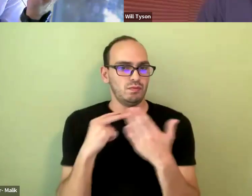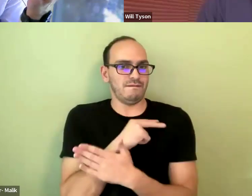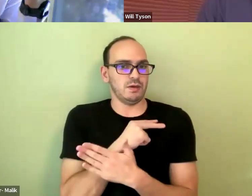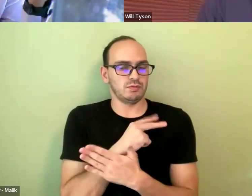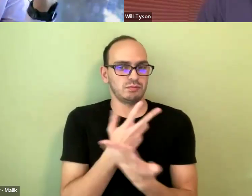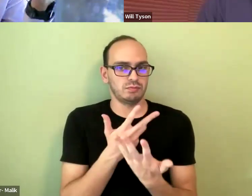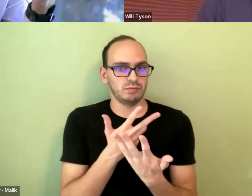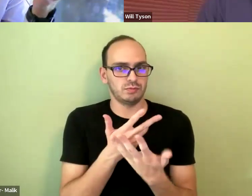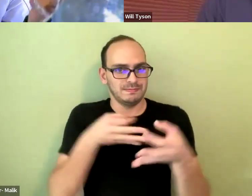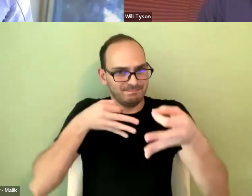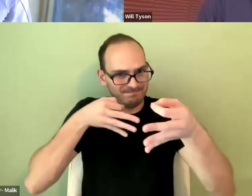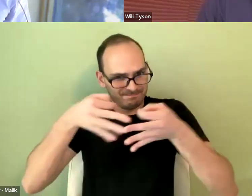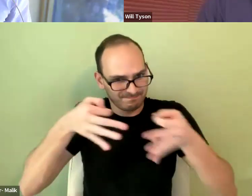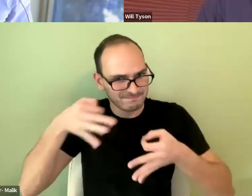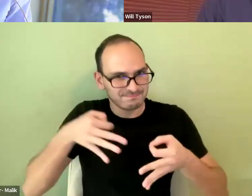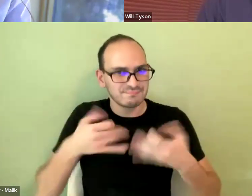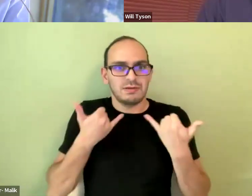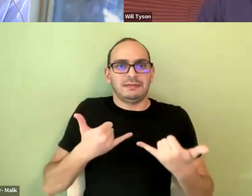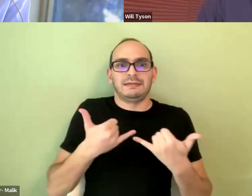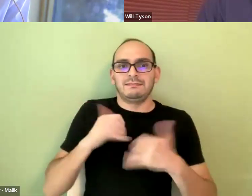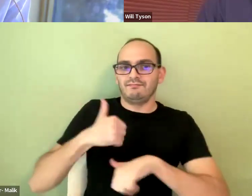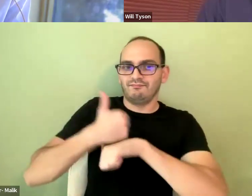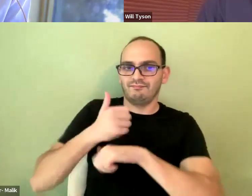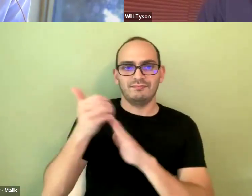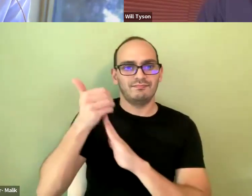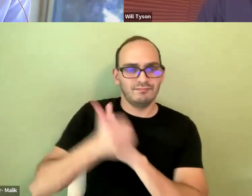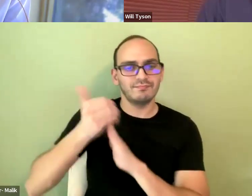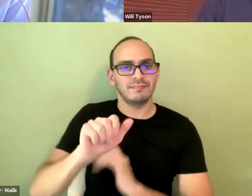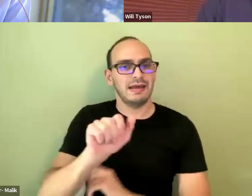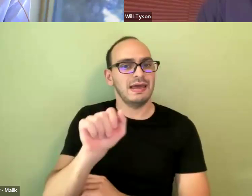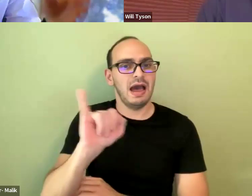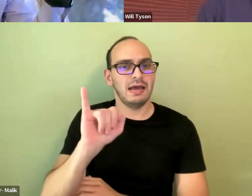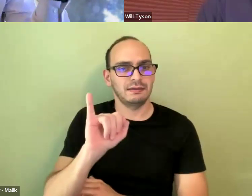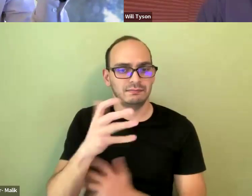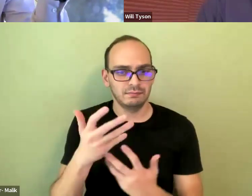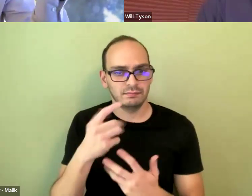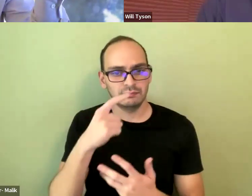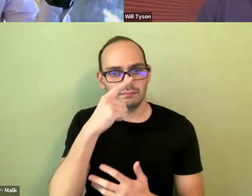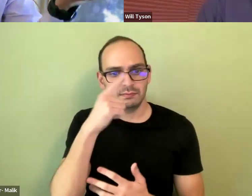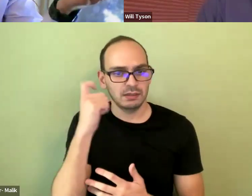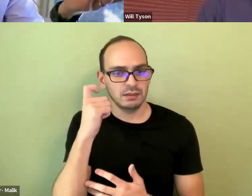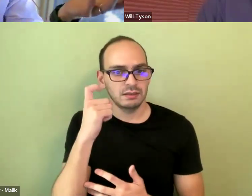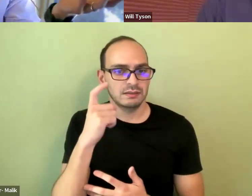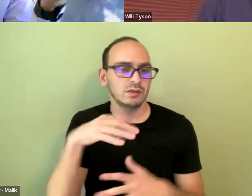researchers through the existing measures of AI. Automation destruction, because there is benefits and there are